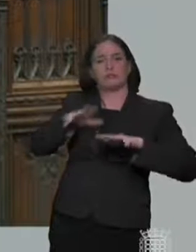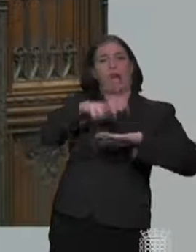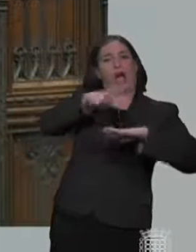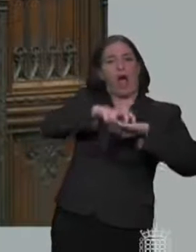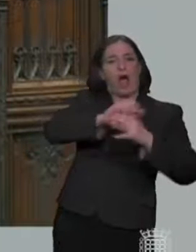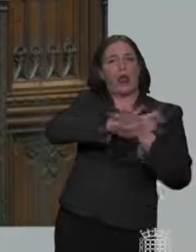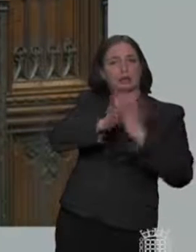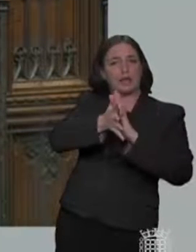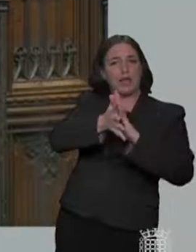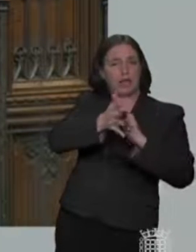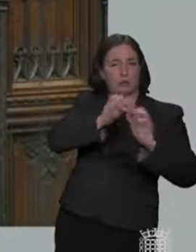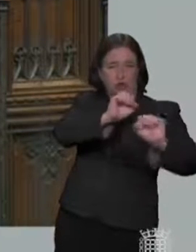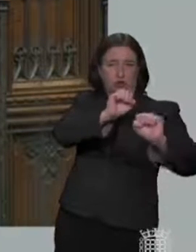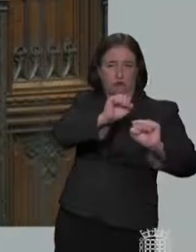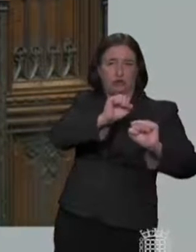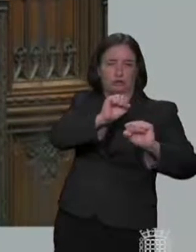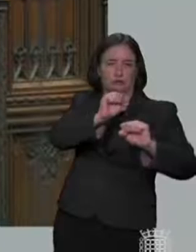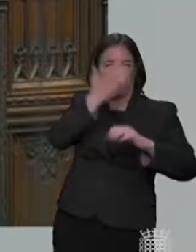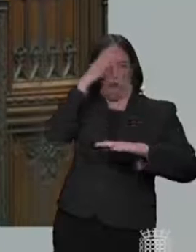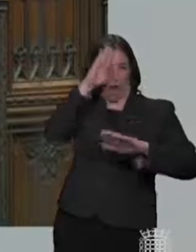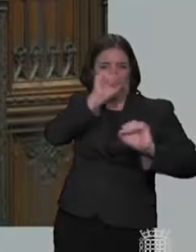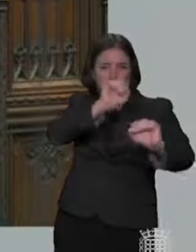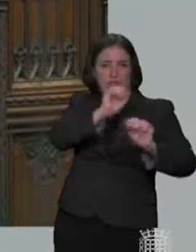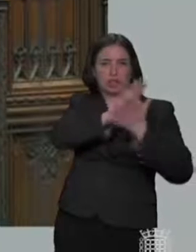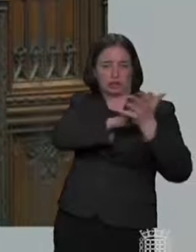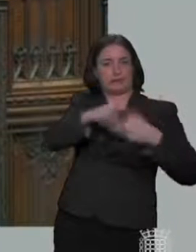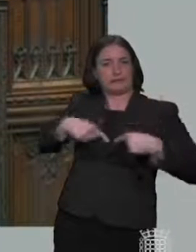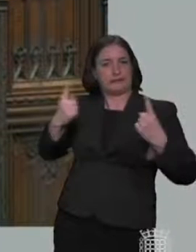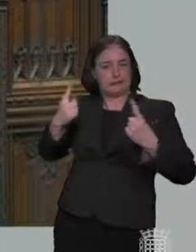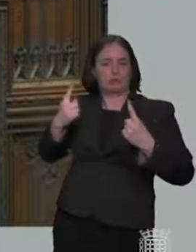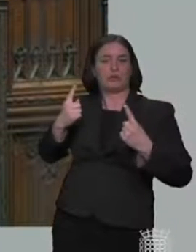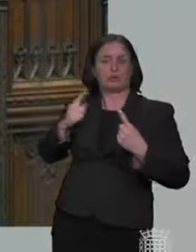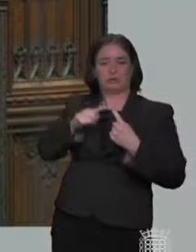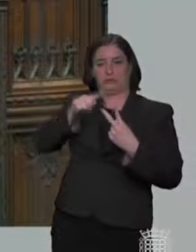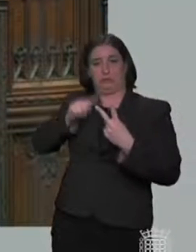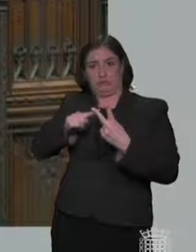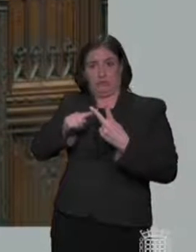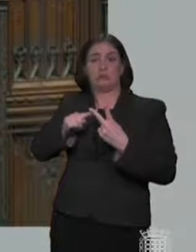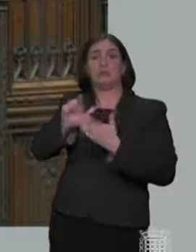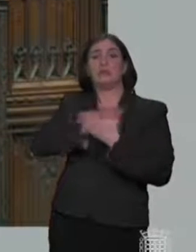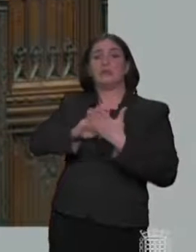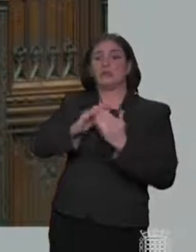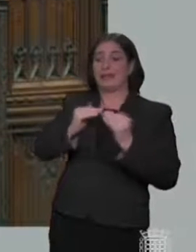northern ireland and secondly to note the limited extent of the equalities act 2010